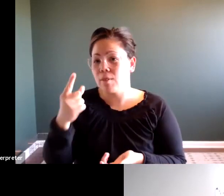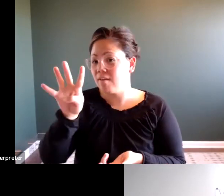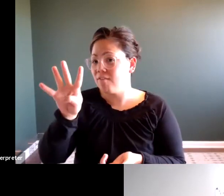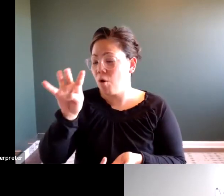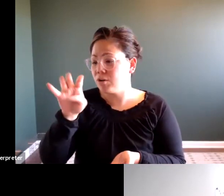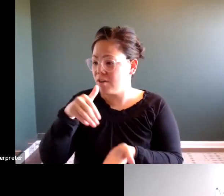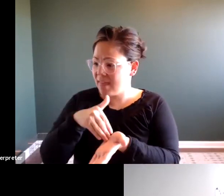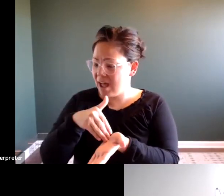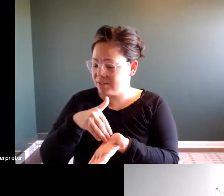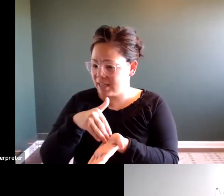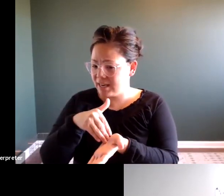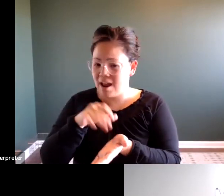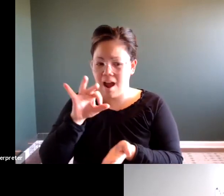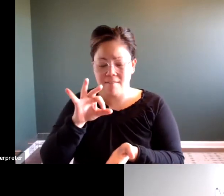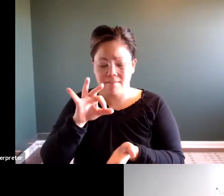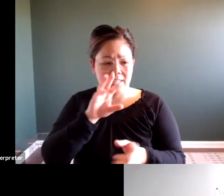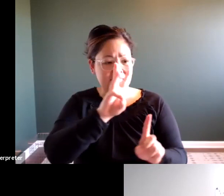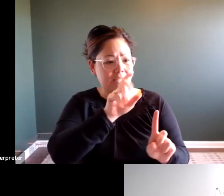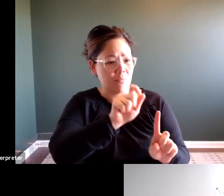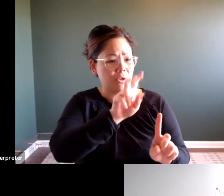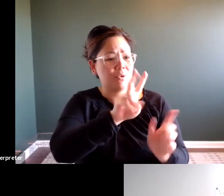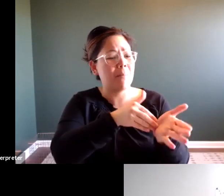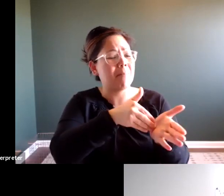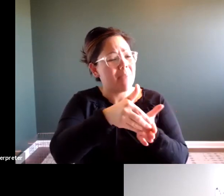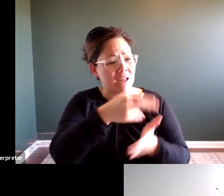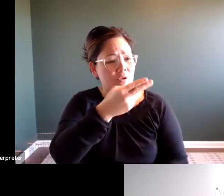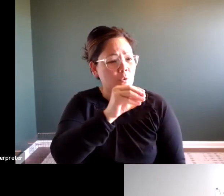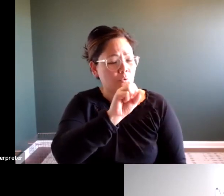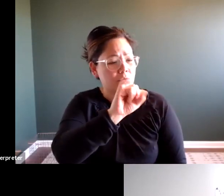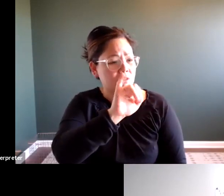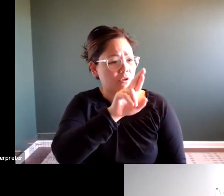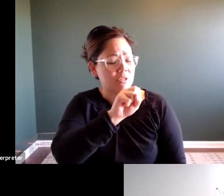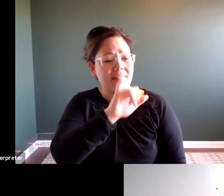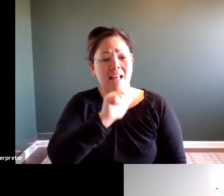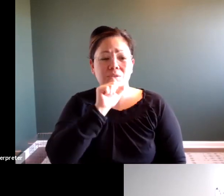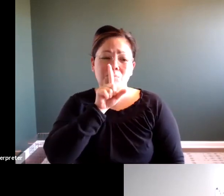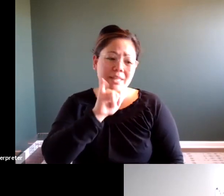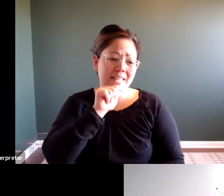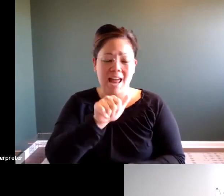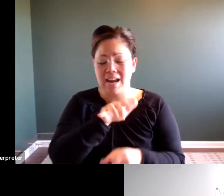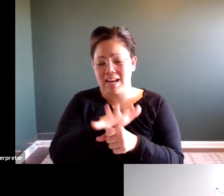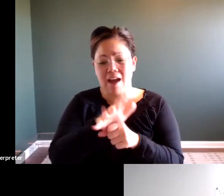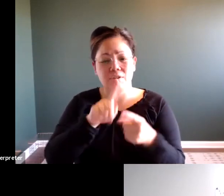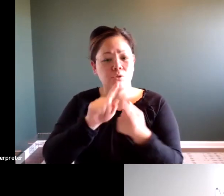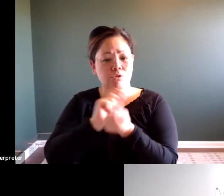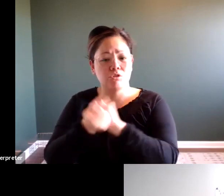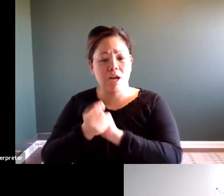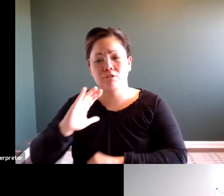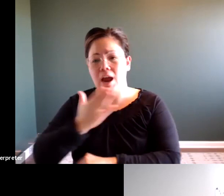I think it's 6.2 million Hoosiers. So that's, you know not really enough for us to be able to change what we do. And I think that's an important point.